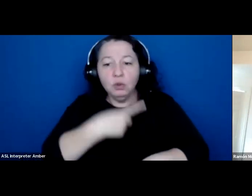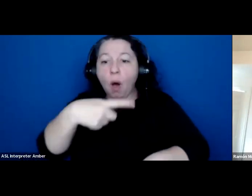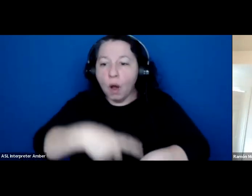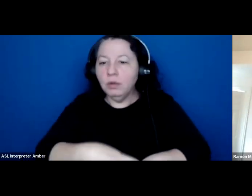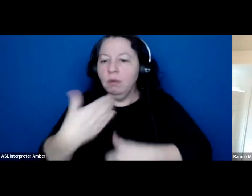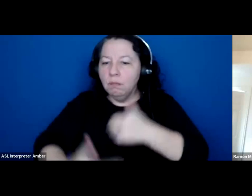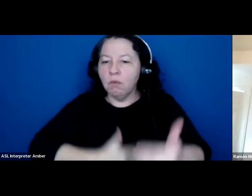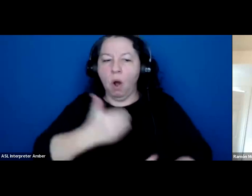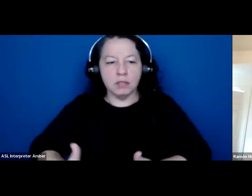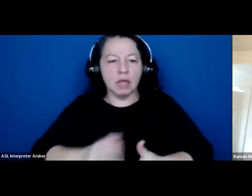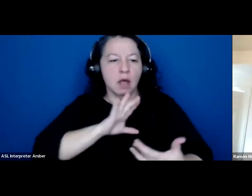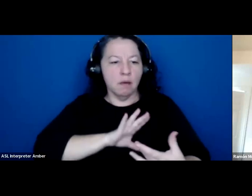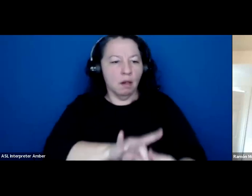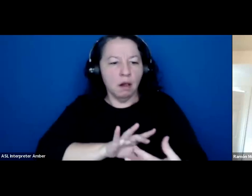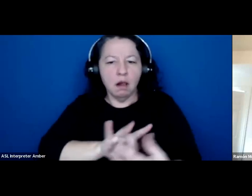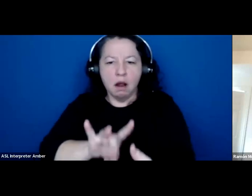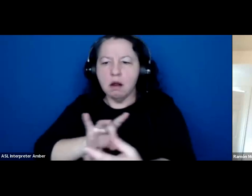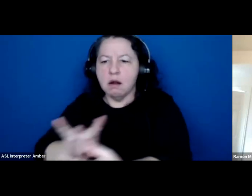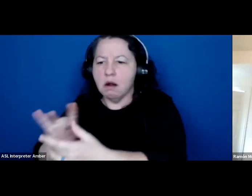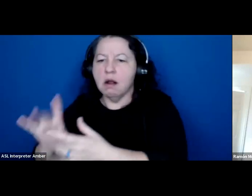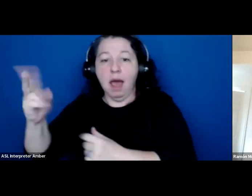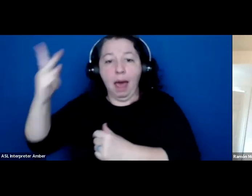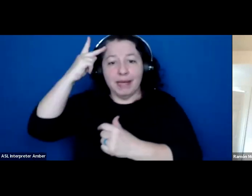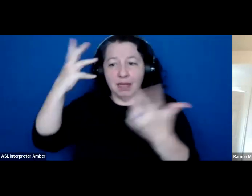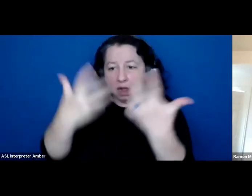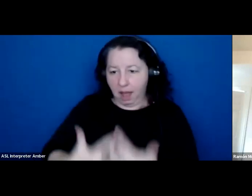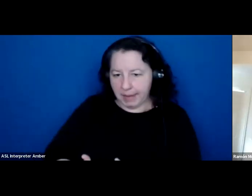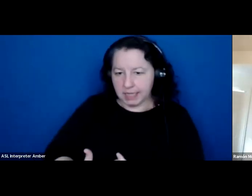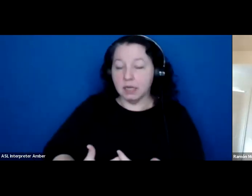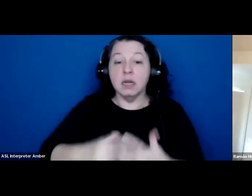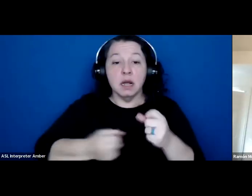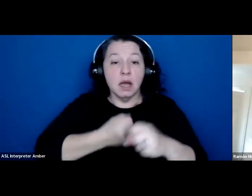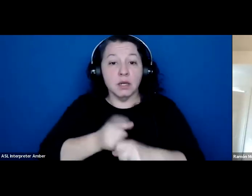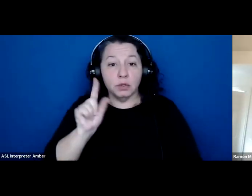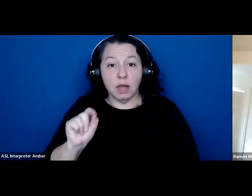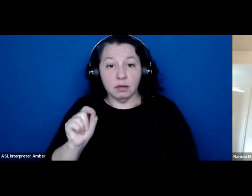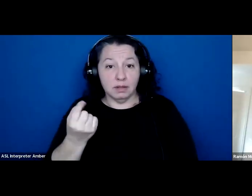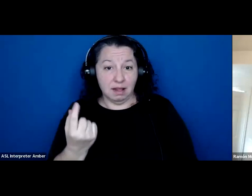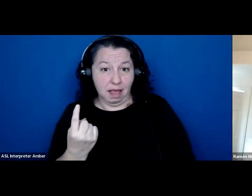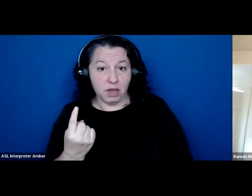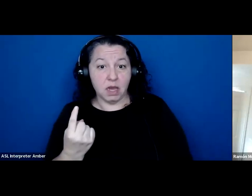of relationship building and political alignment. And in 2011, we developed, or the organization,